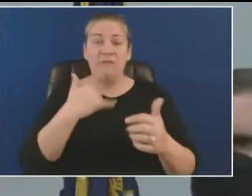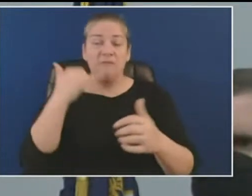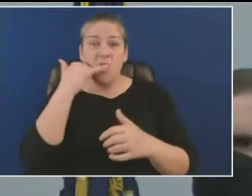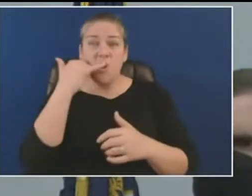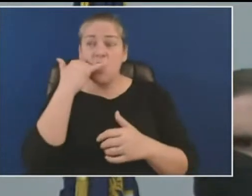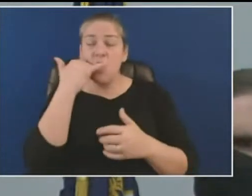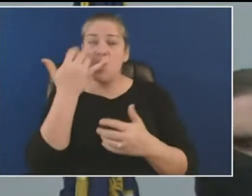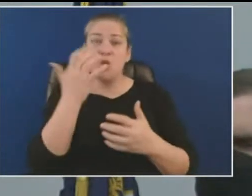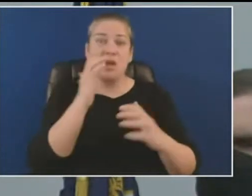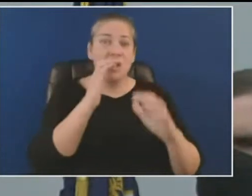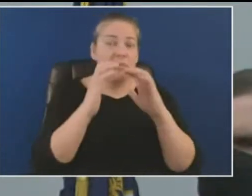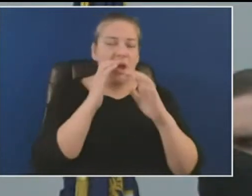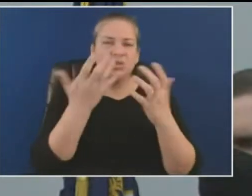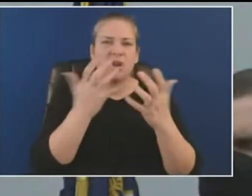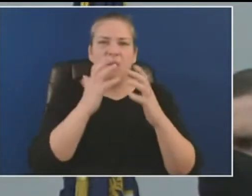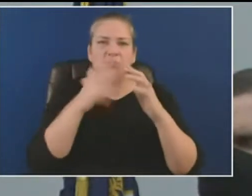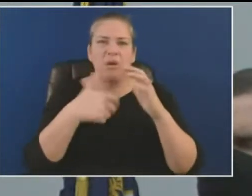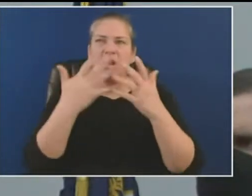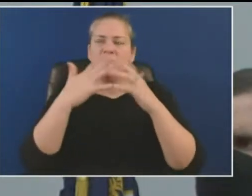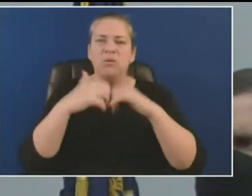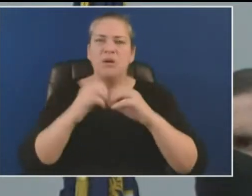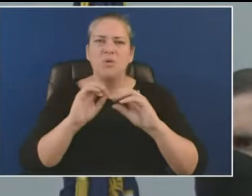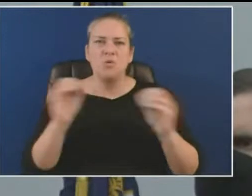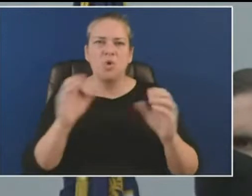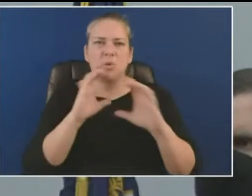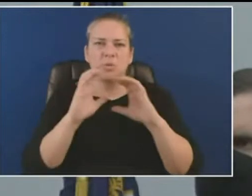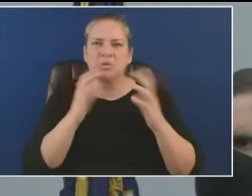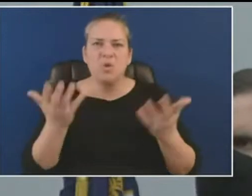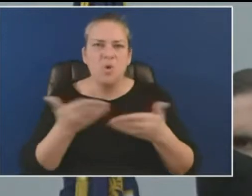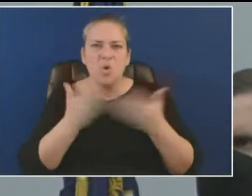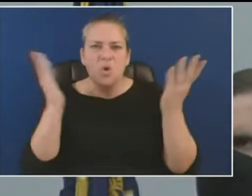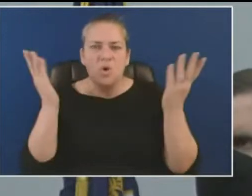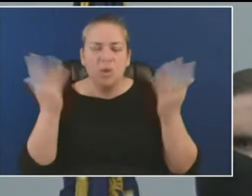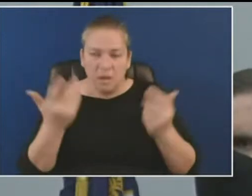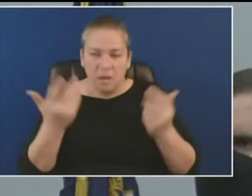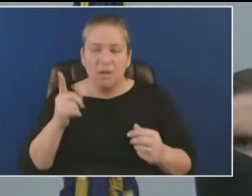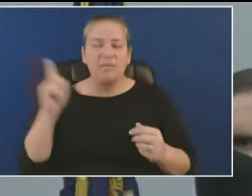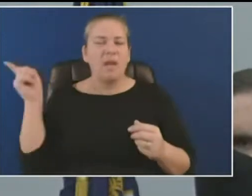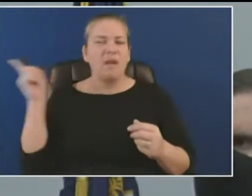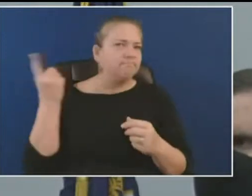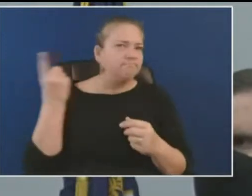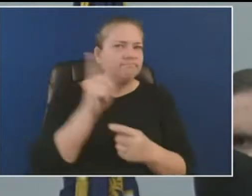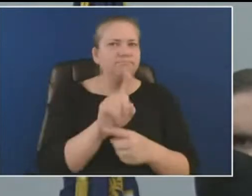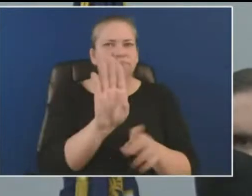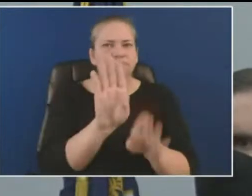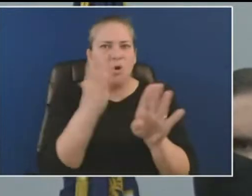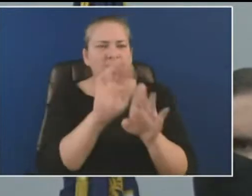on folks because there's no other communication with some of these people and simply the the local,